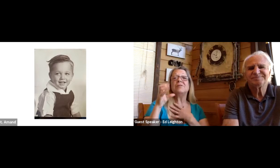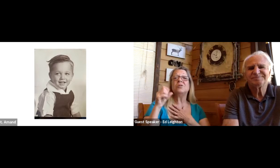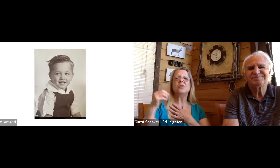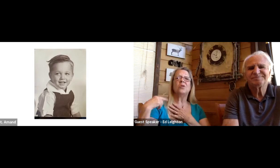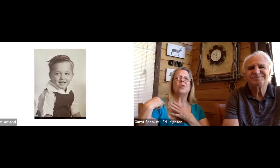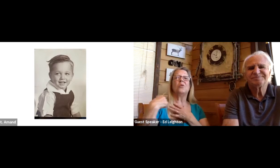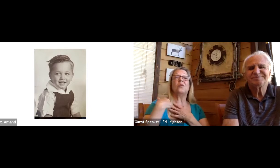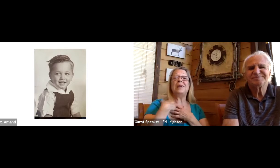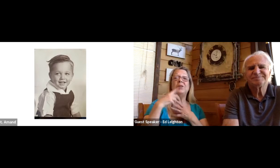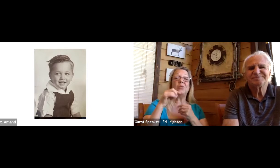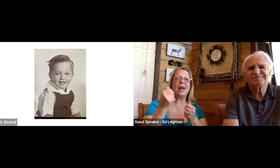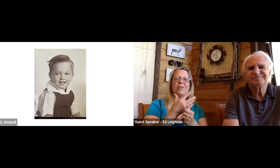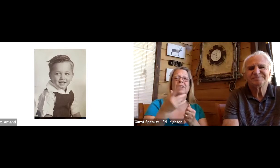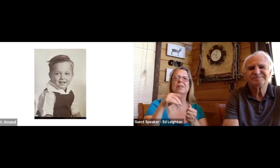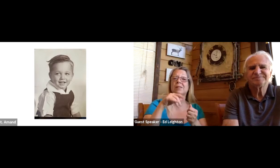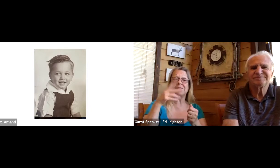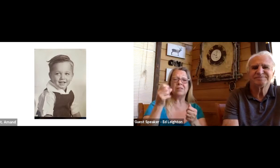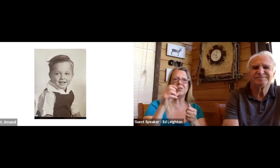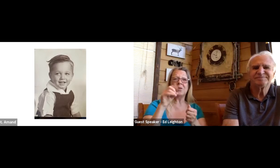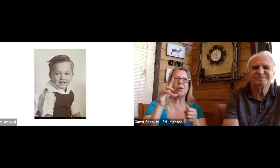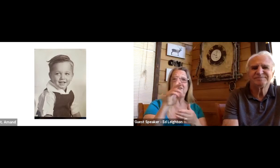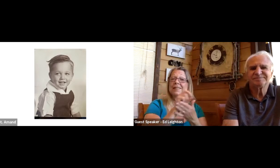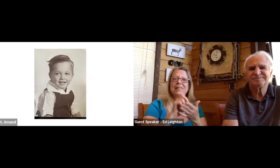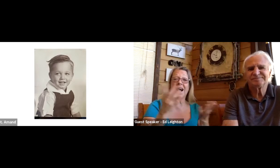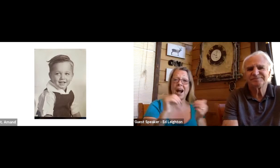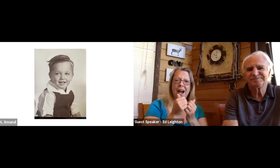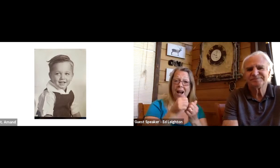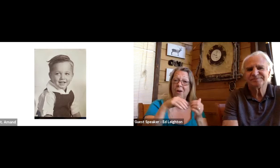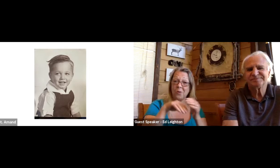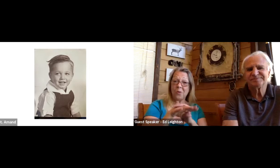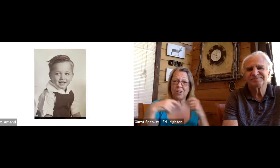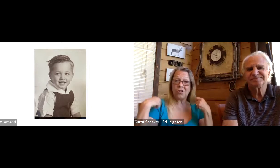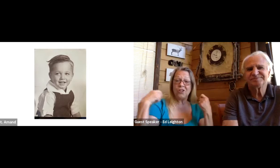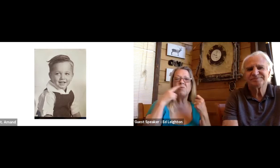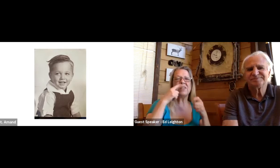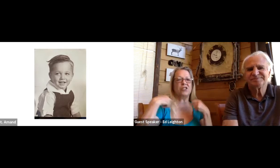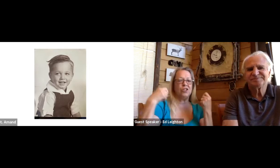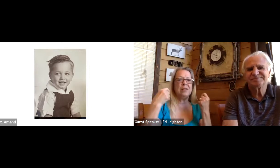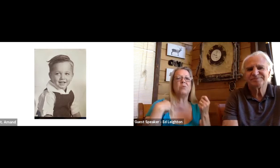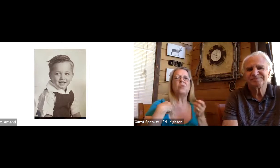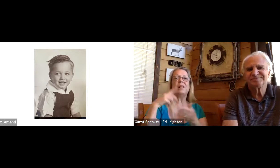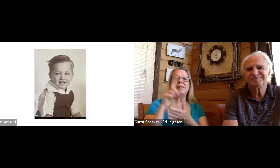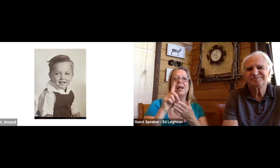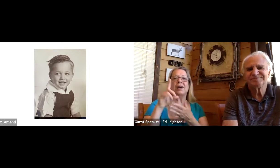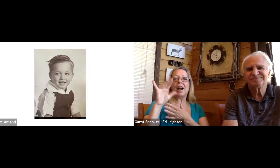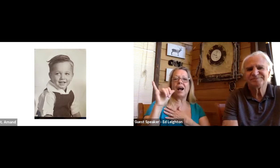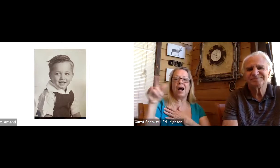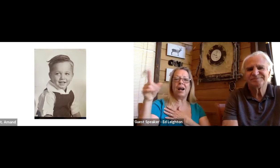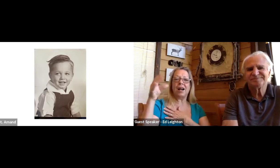the moon, and the whole class decided to get in on the creativity, and he designed everything